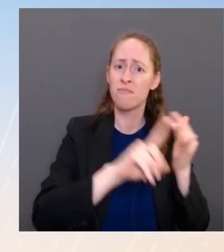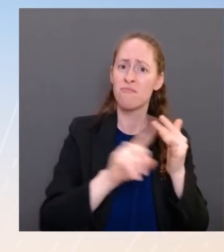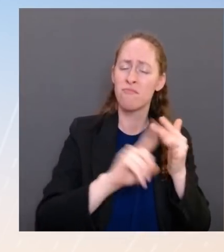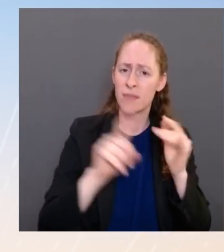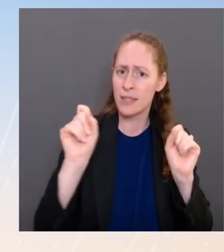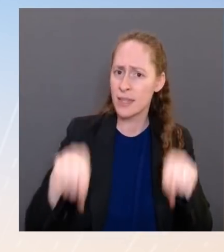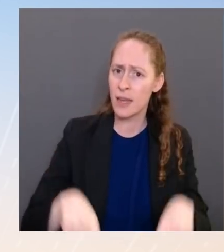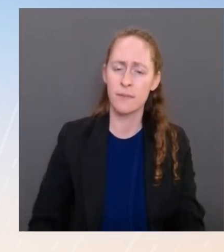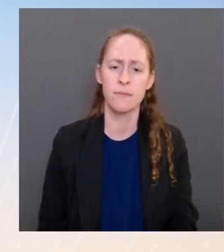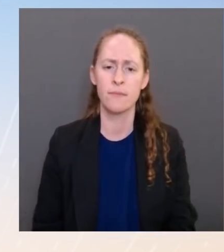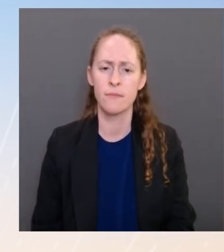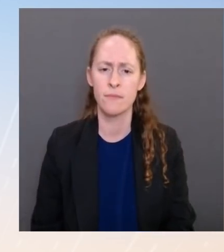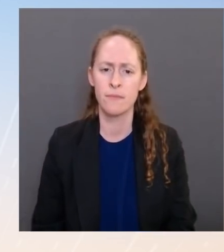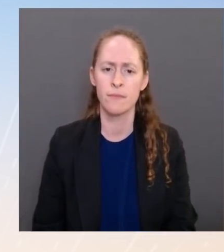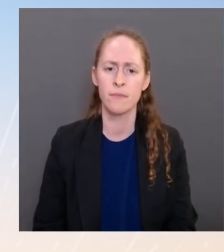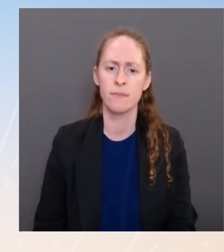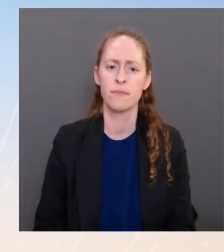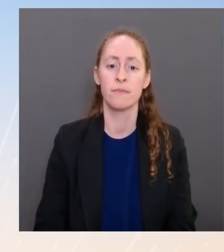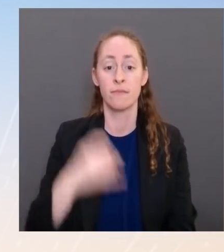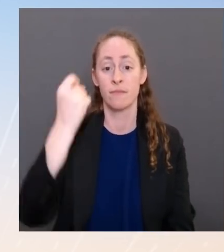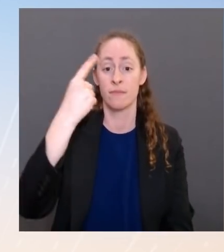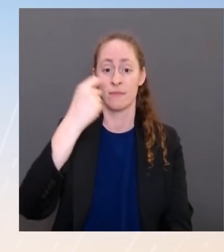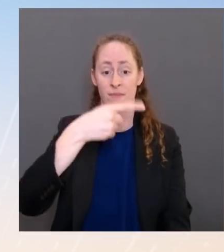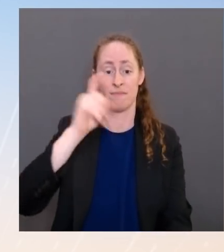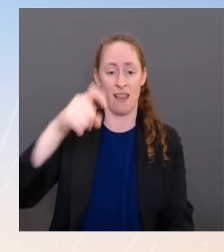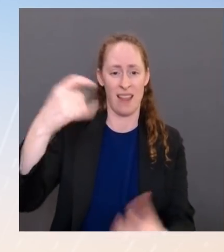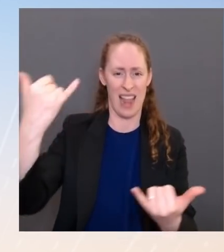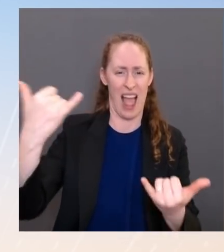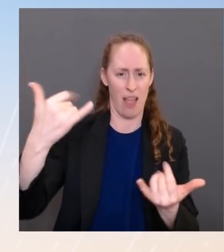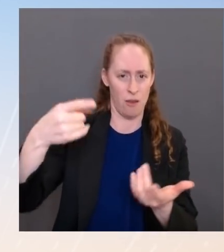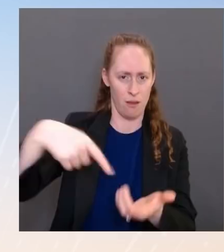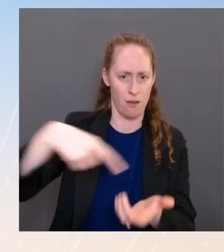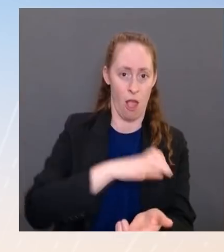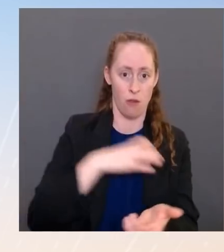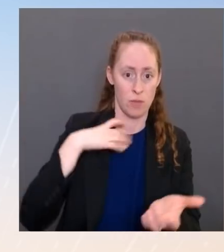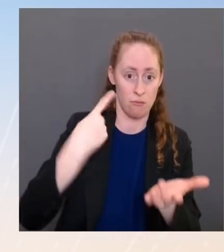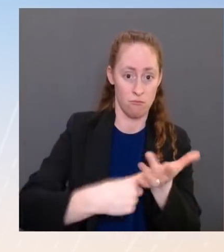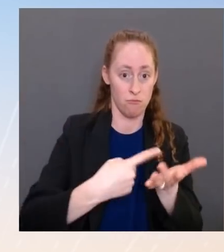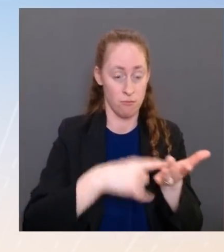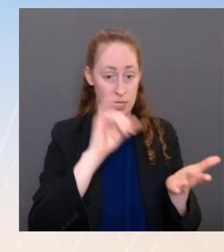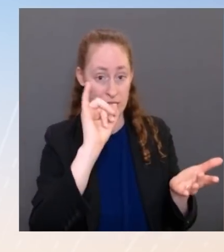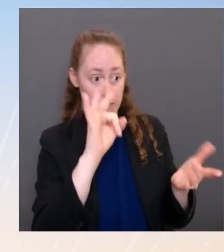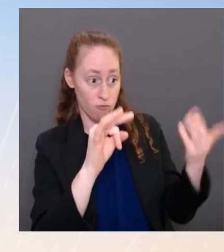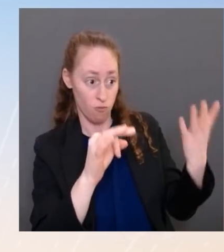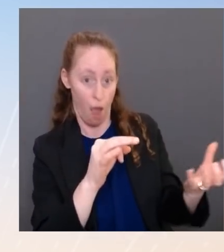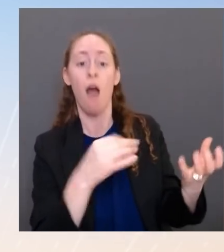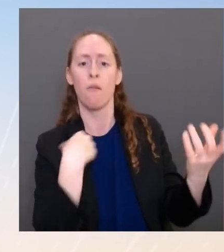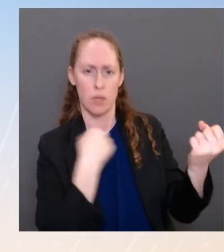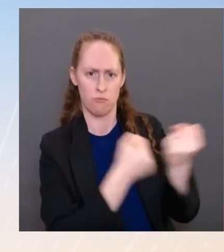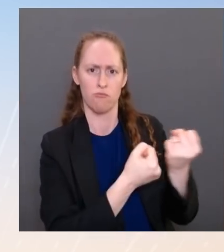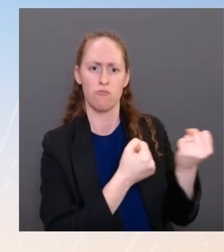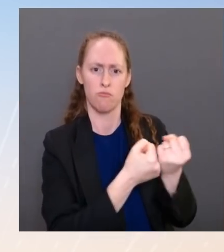We've supported that being included. But obviously, there's an urgency to getting this funding done, given we have nine more days until we run out of money.